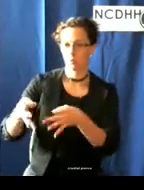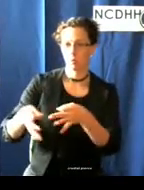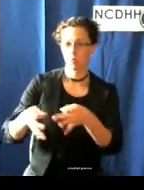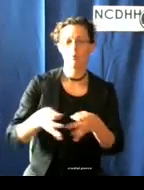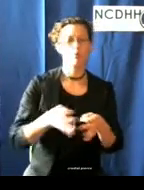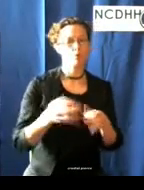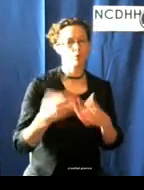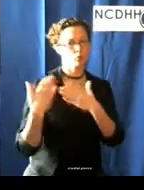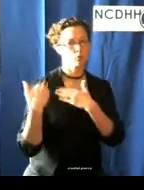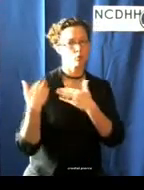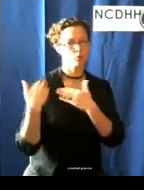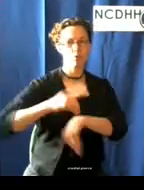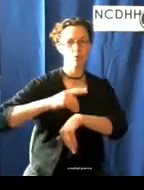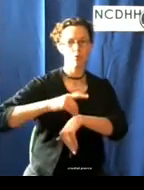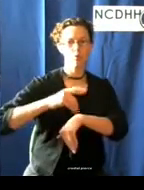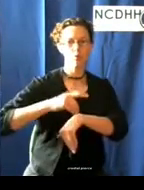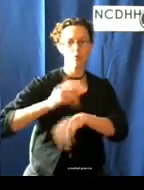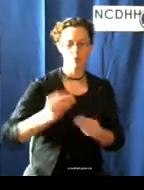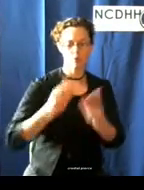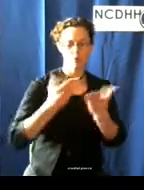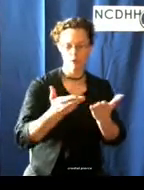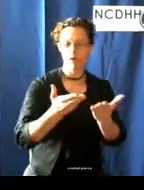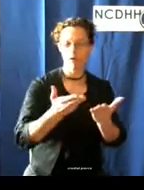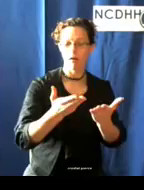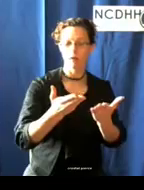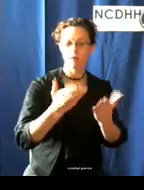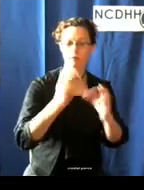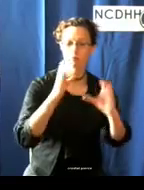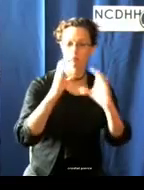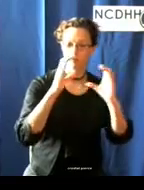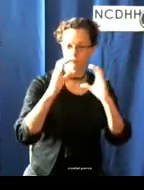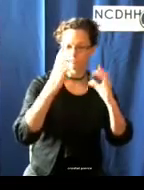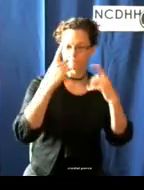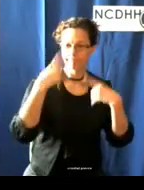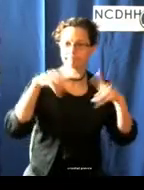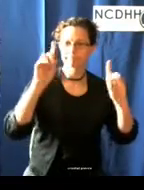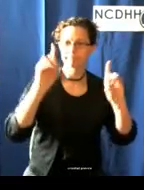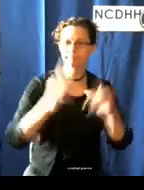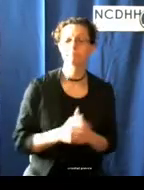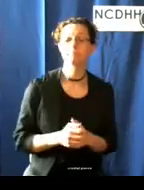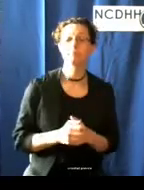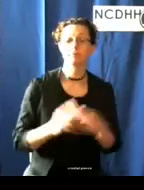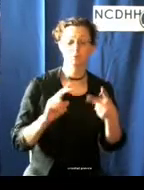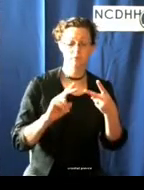ACT THAT'S BEING PROVIDED SECOND IS AN ACCESS ISSUE TO EFFECTIVE